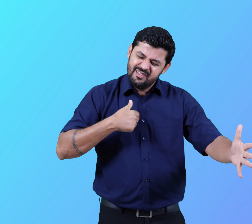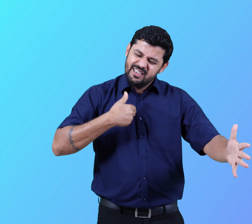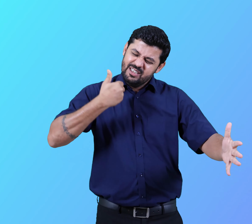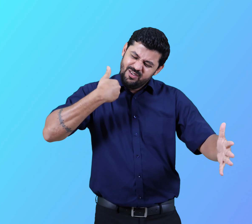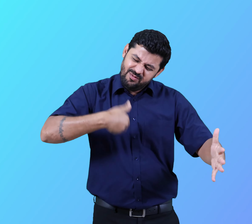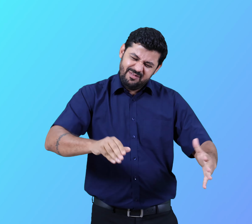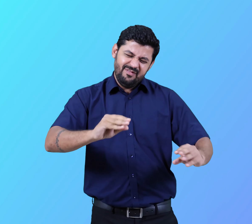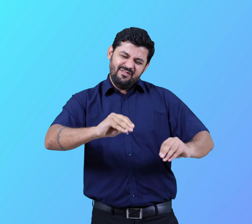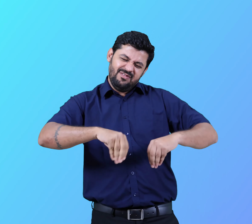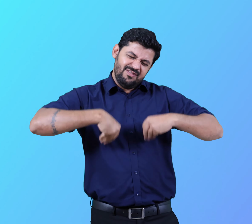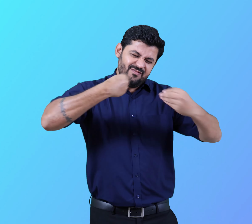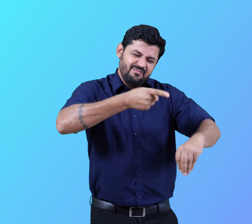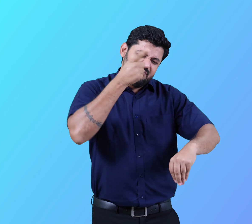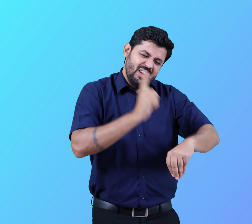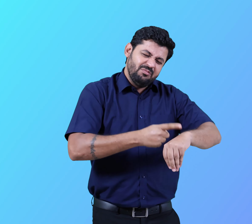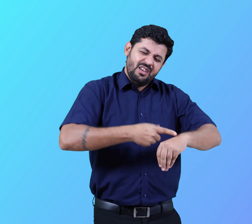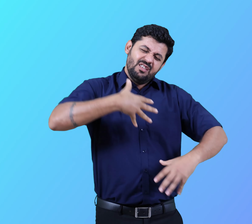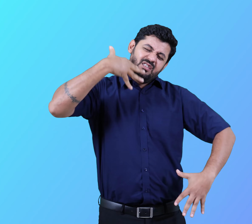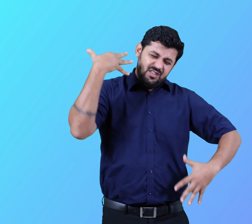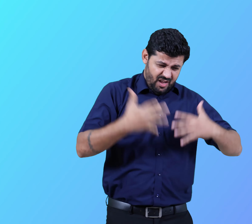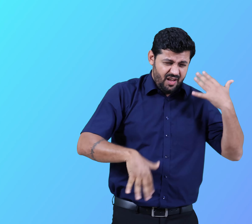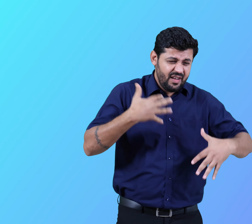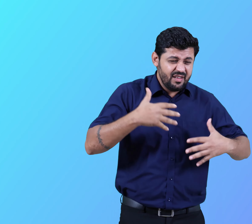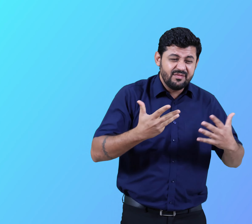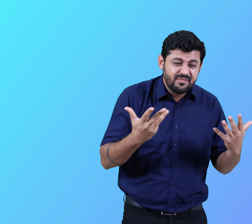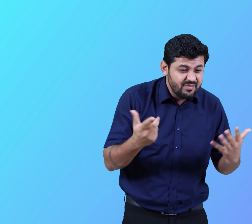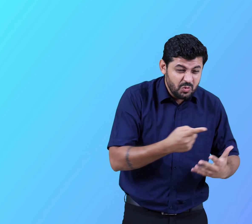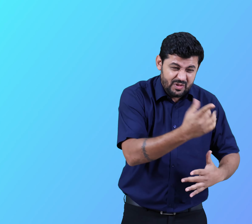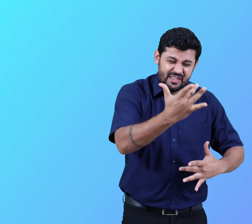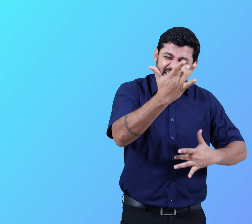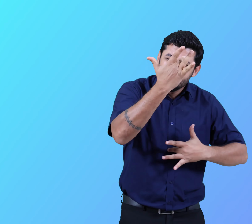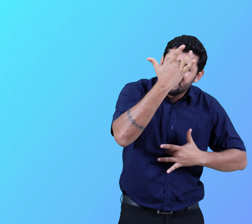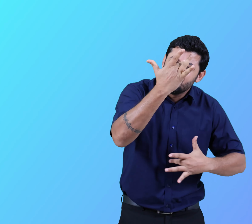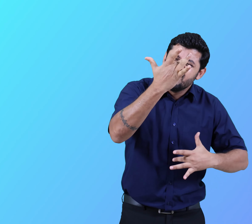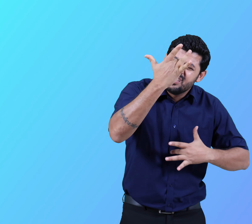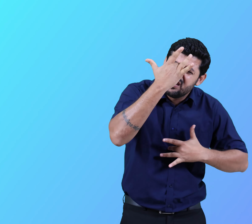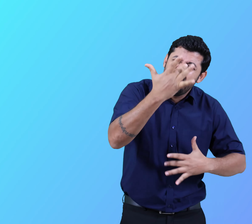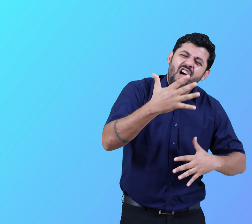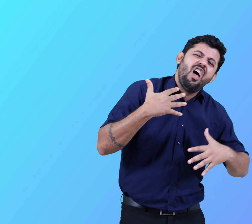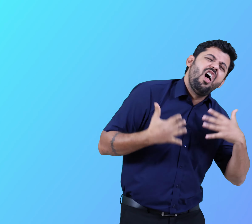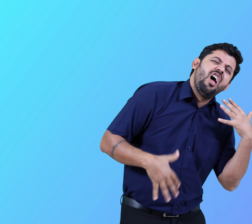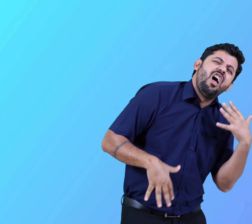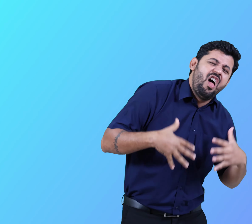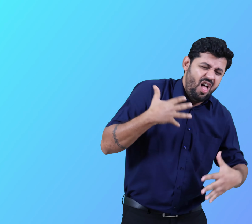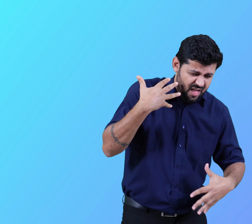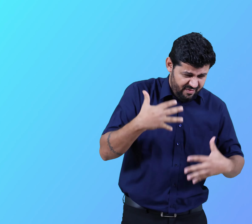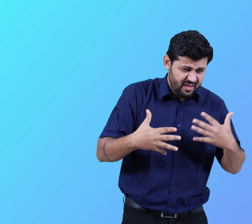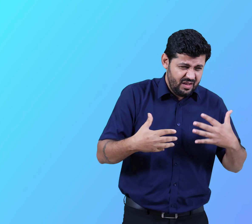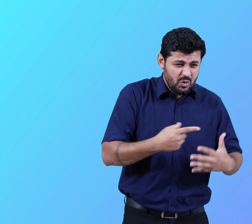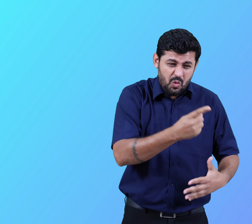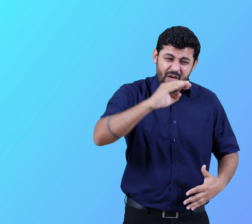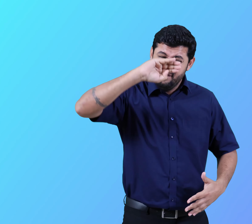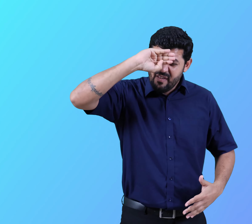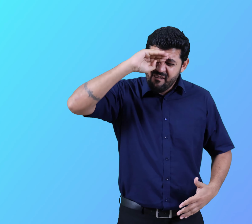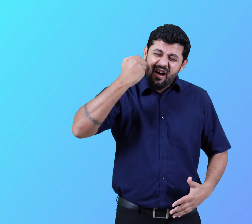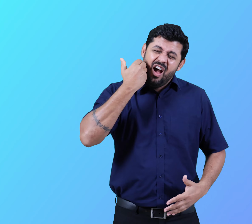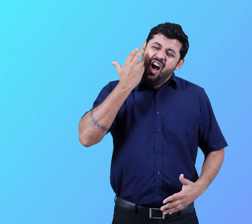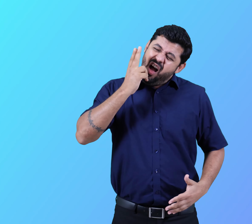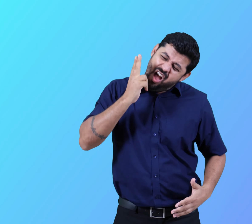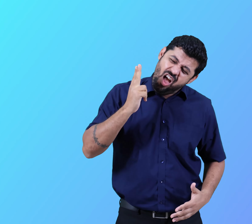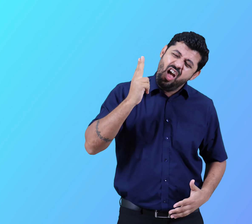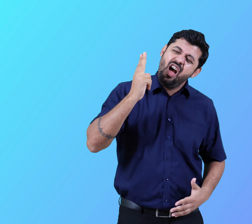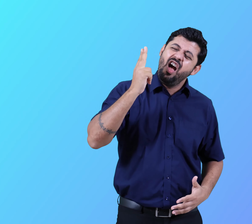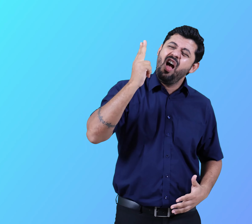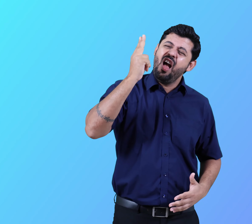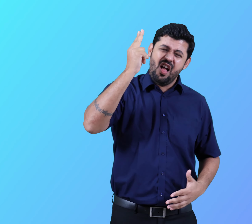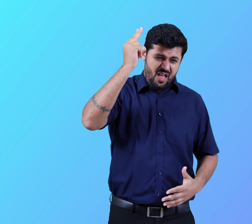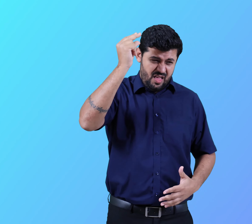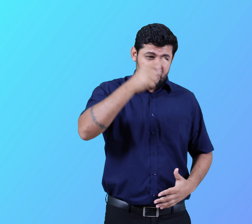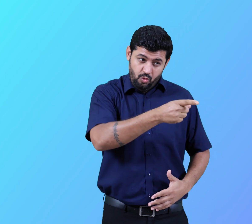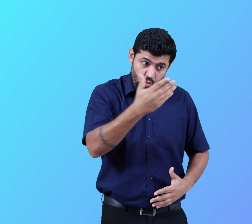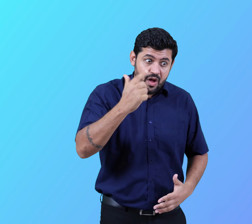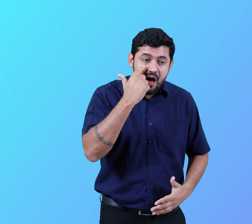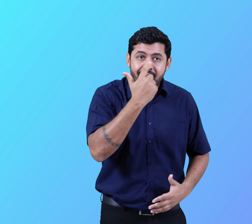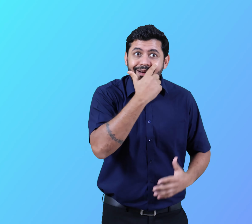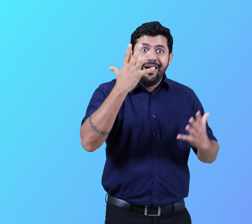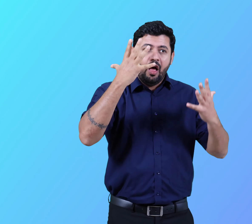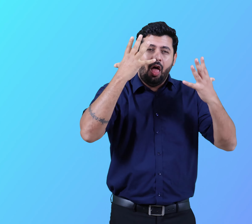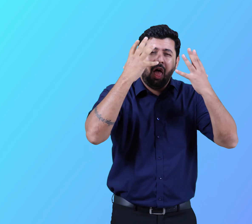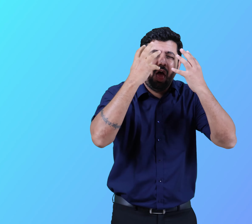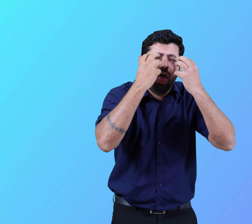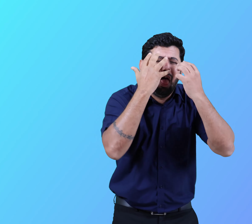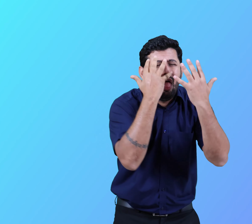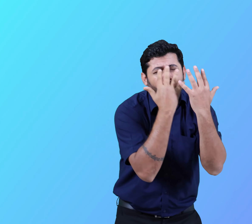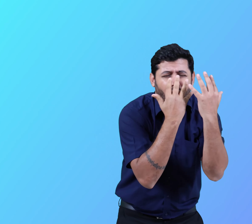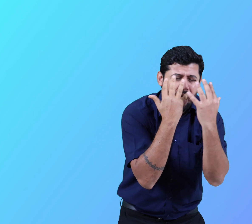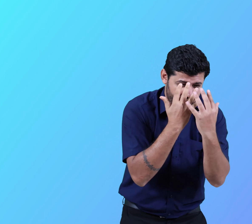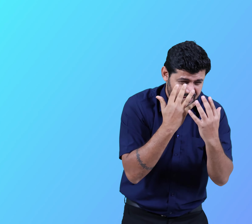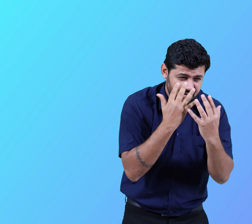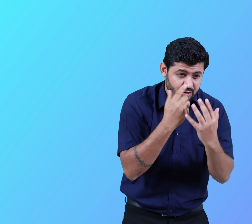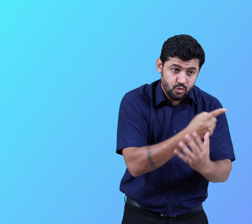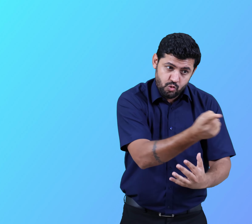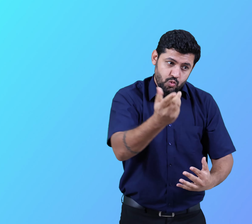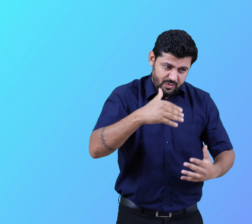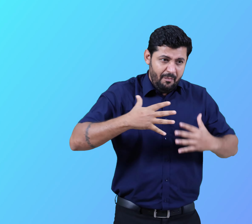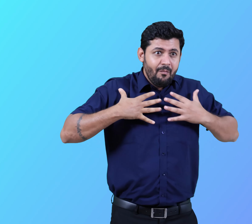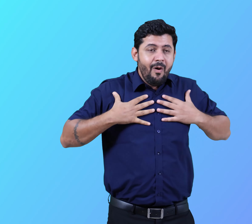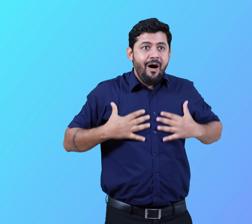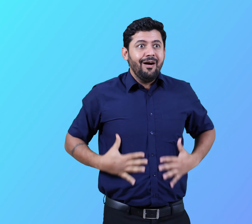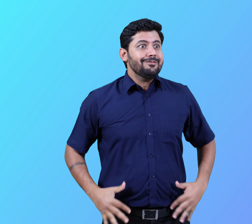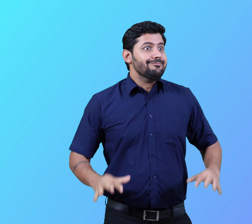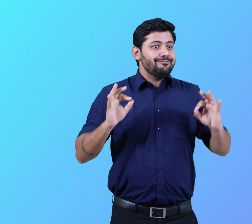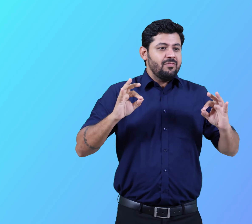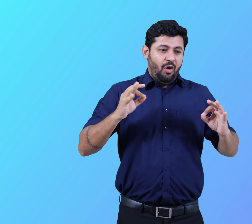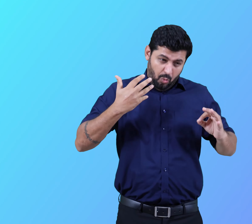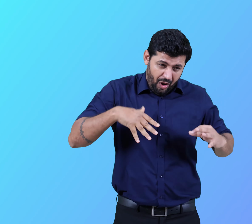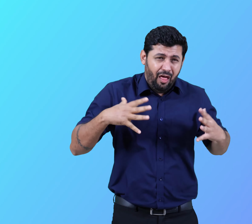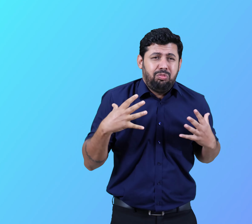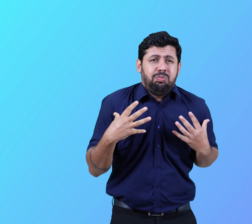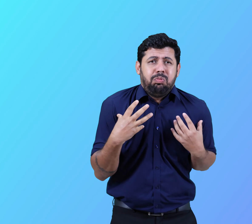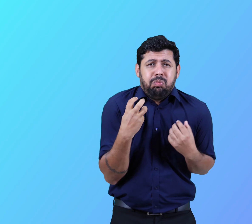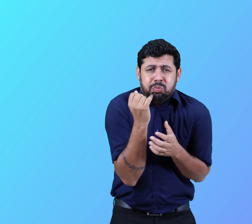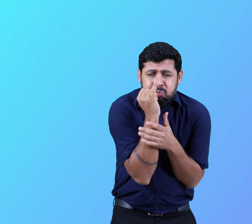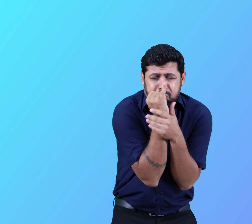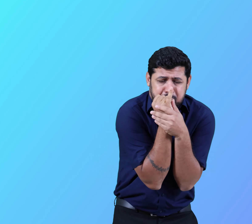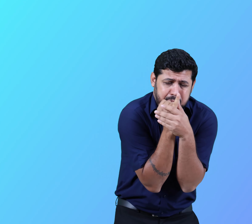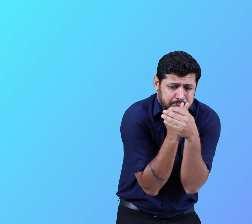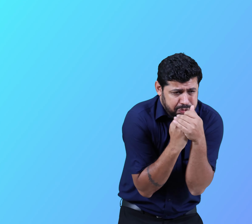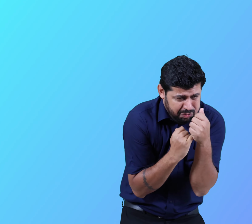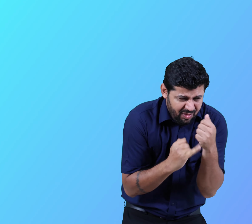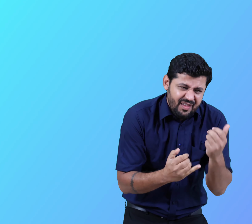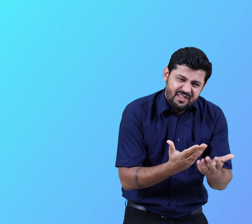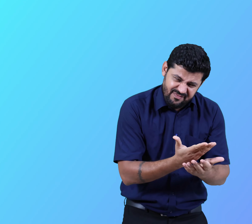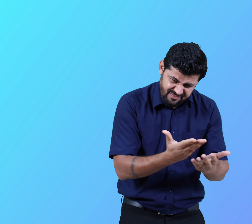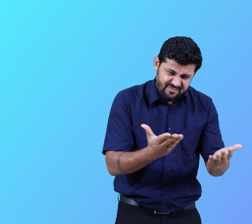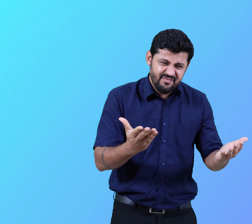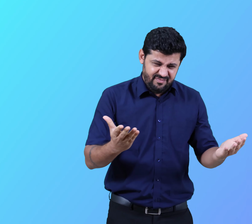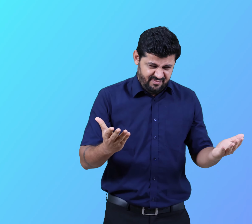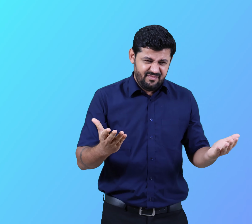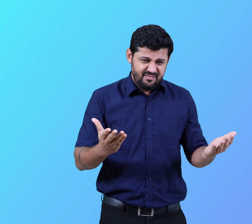If you do that, I will cause terrible things to happen to you. I will make you suffer from disease and fever that will ruin your eyesight and slowly drain your strength.